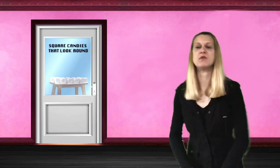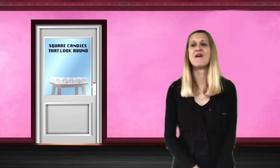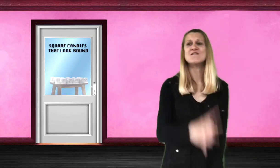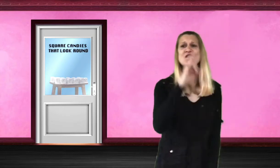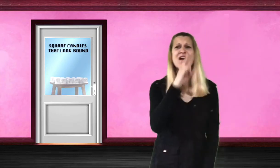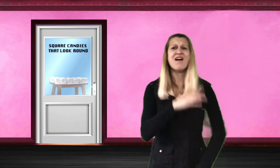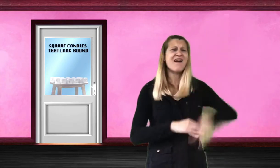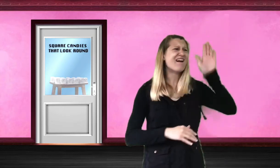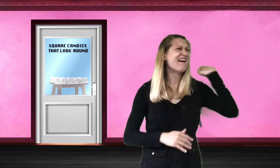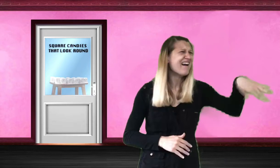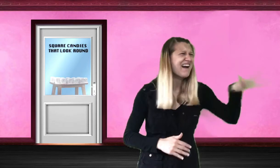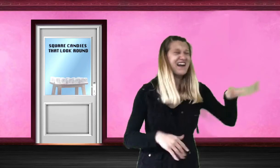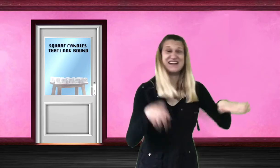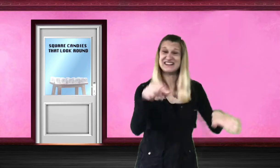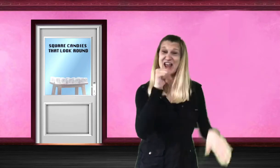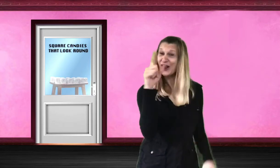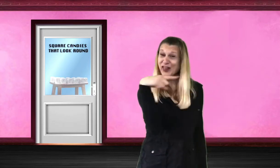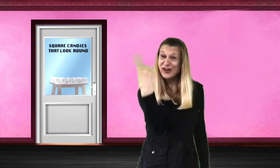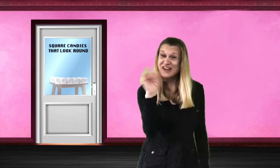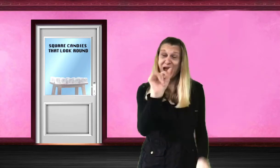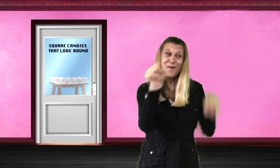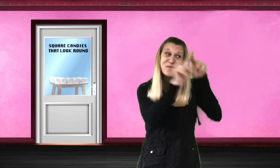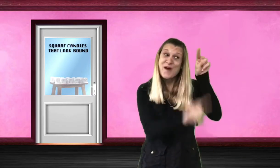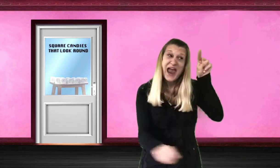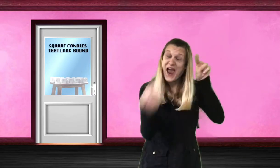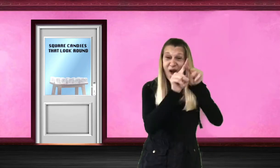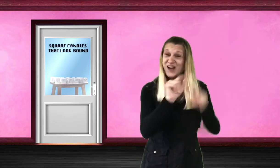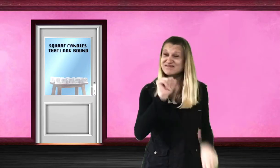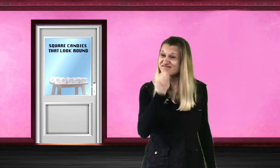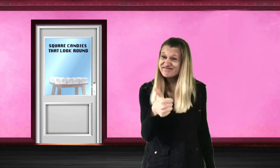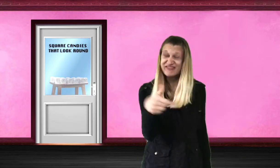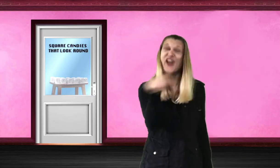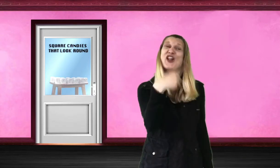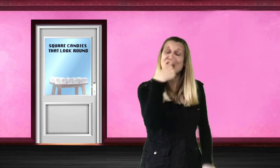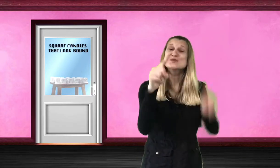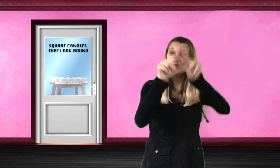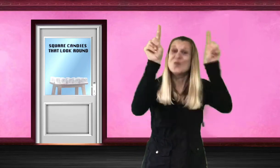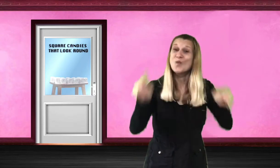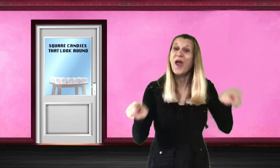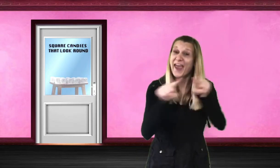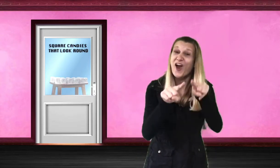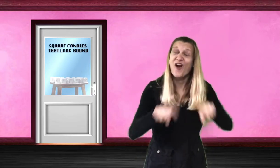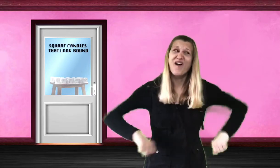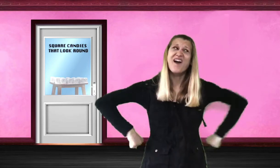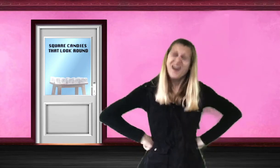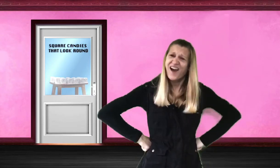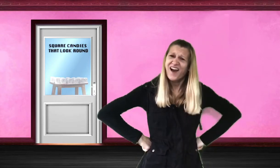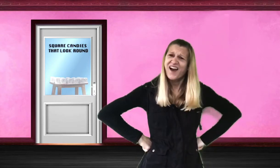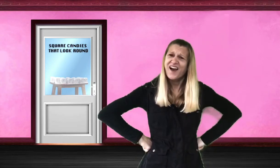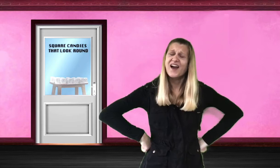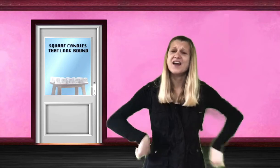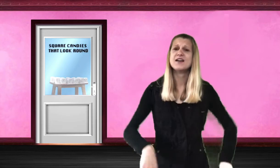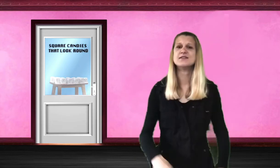"But they don’t look round!" said Veruca Salt. "They look square!"